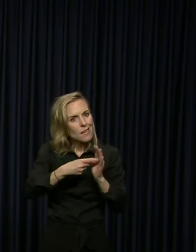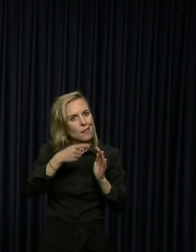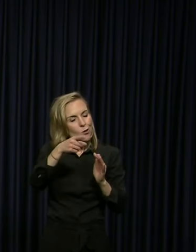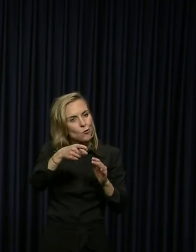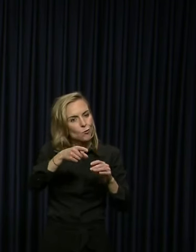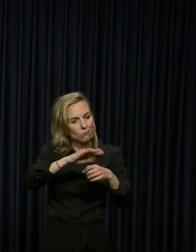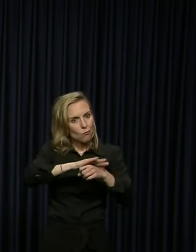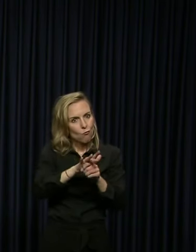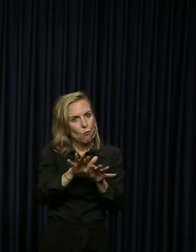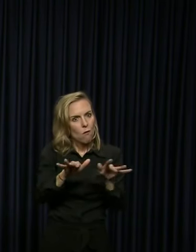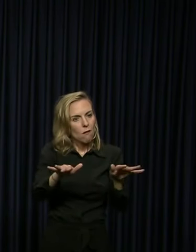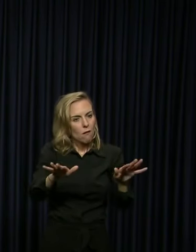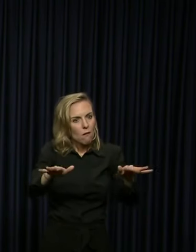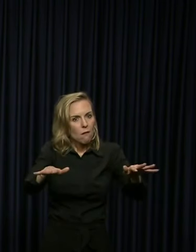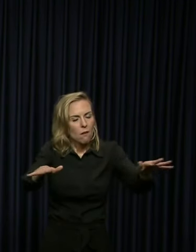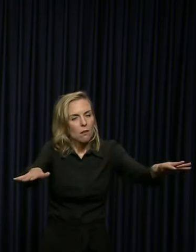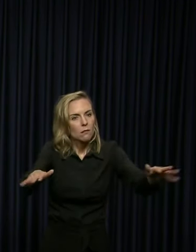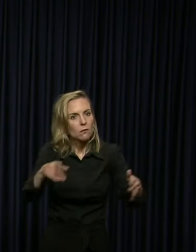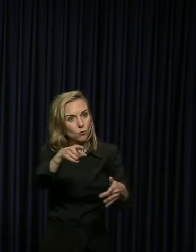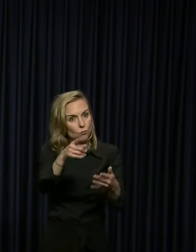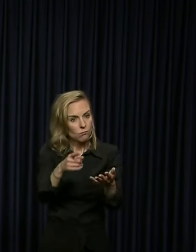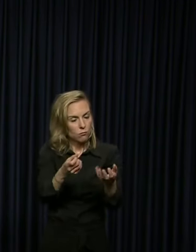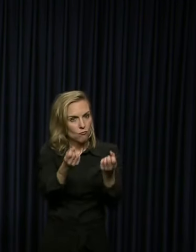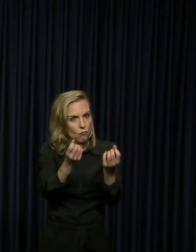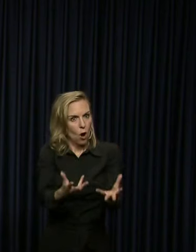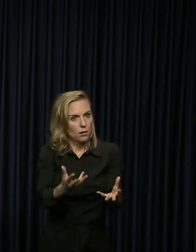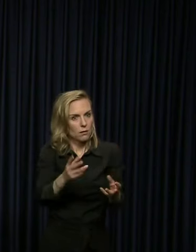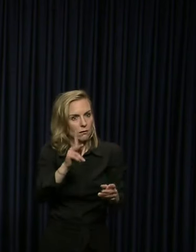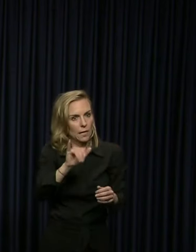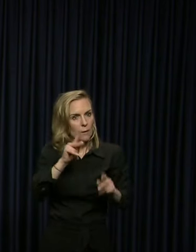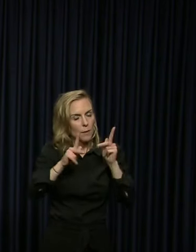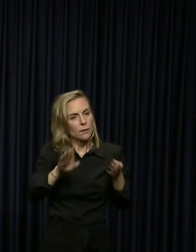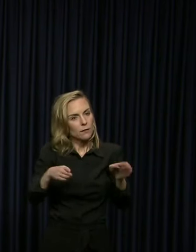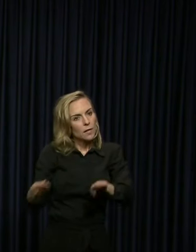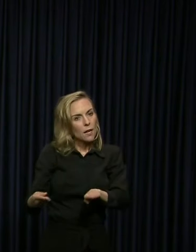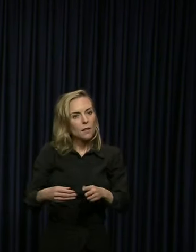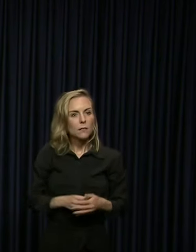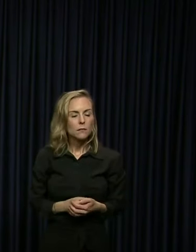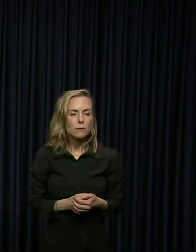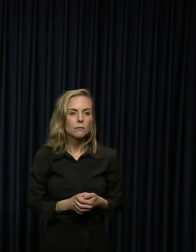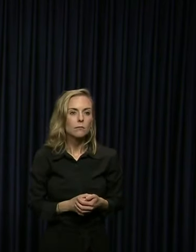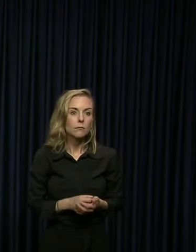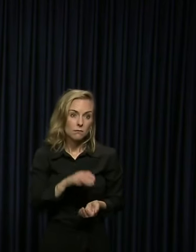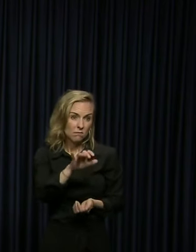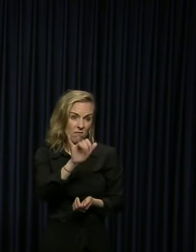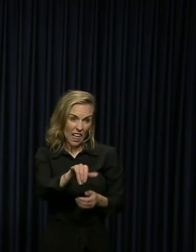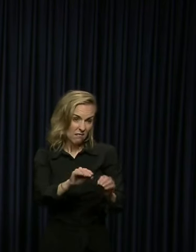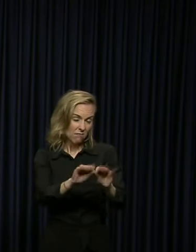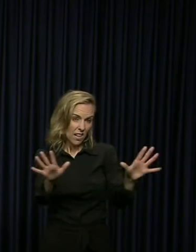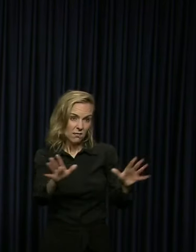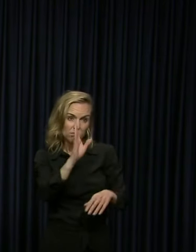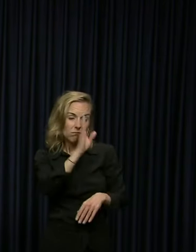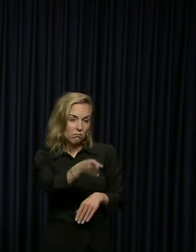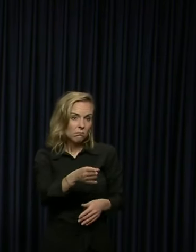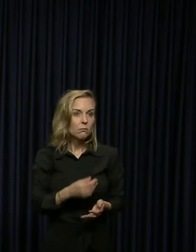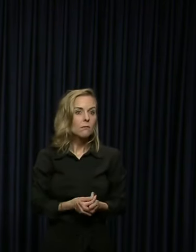TO ME. IT'S AN IMPORTANT PART OF MY FAMILY'S LIVES. MY KIDS EVERY WEDNESDAY NIGHT